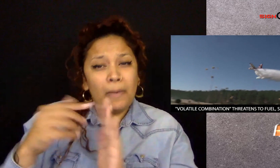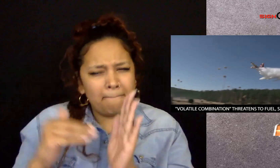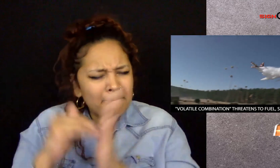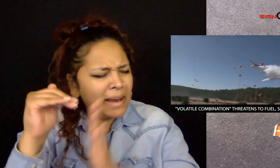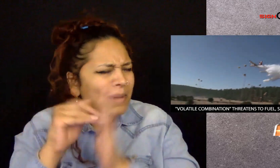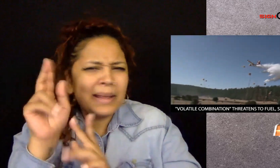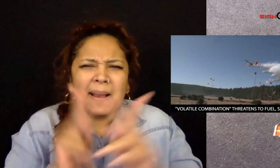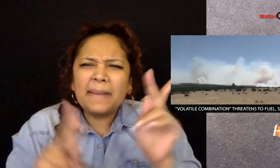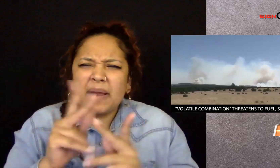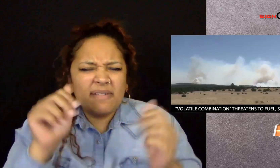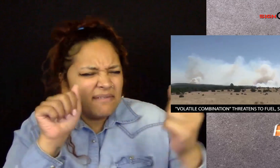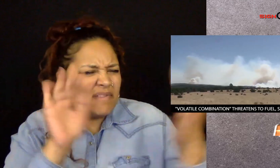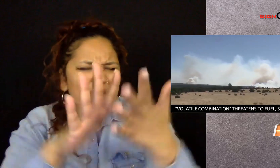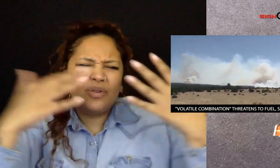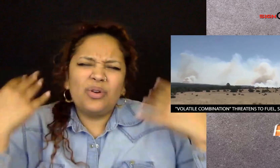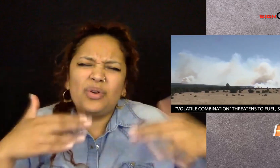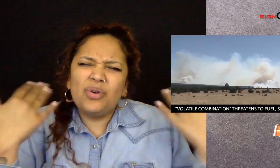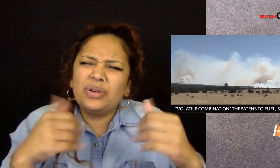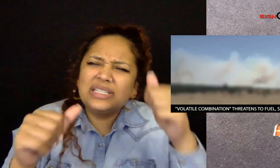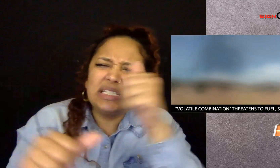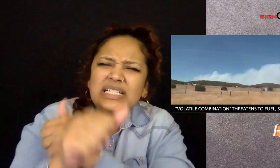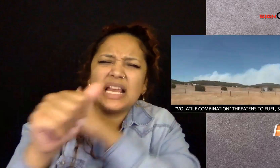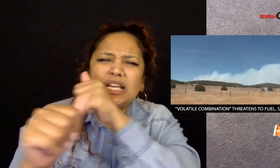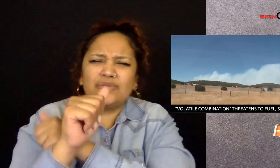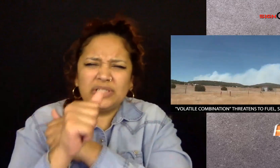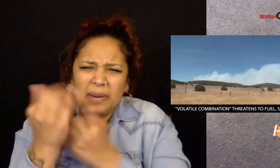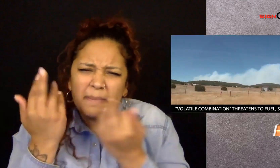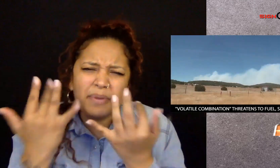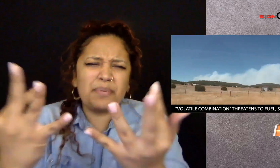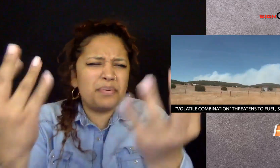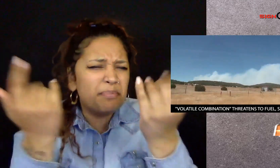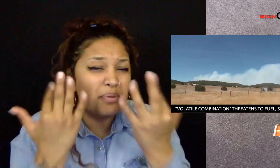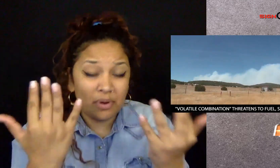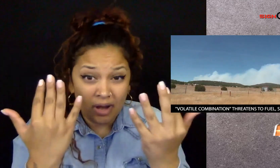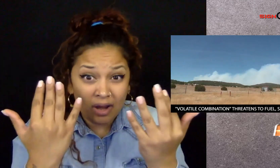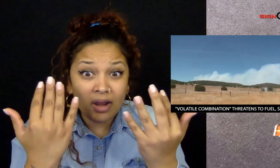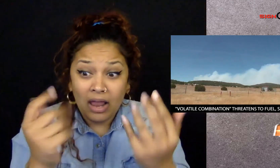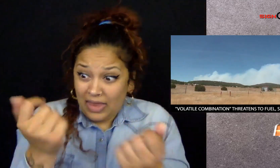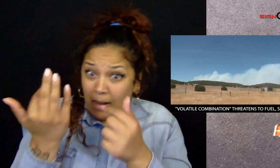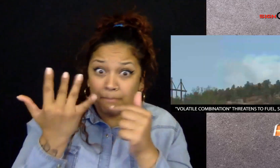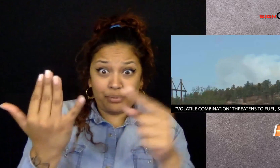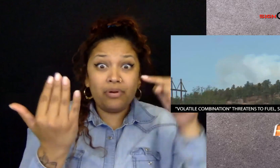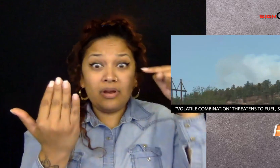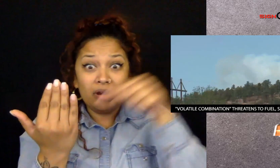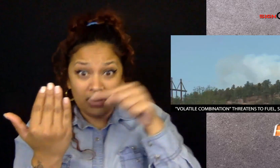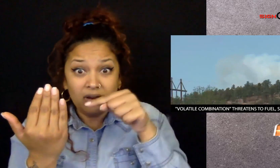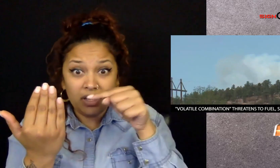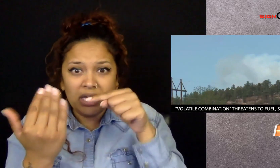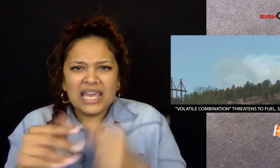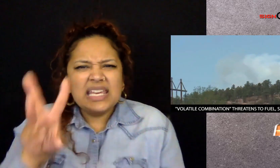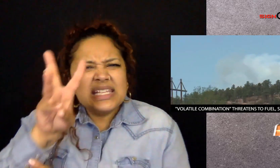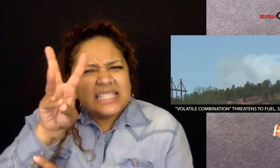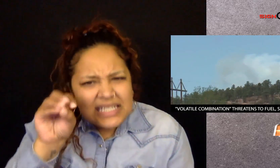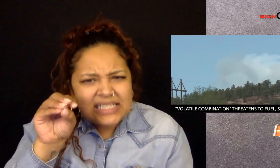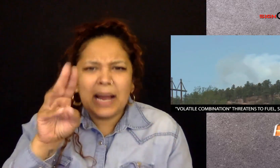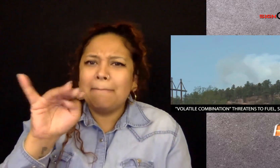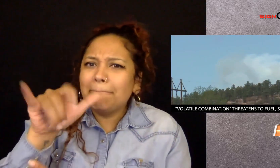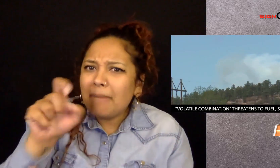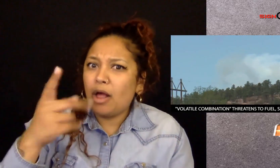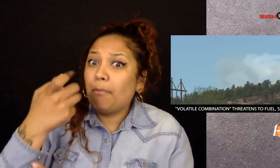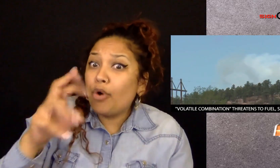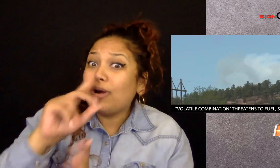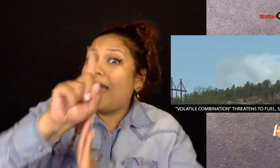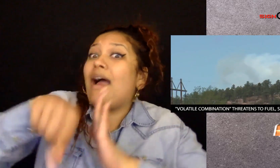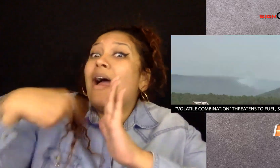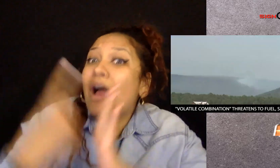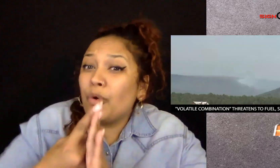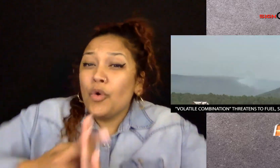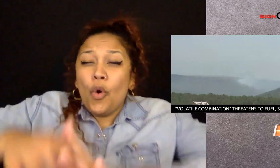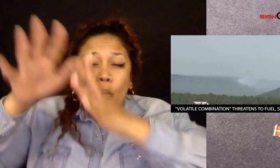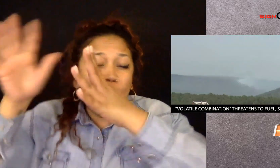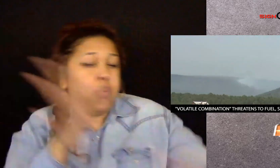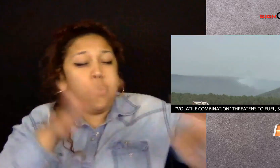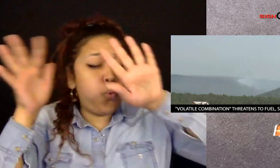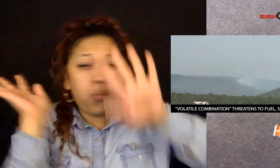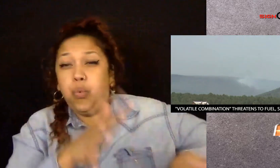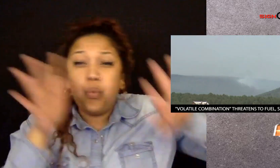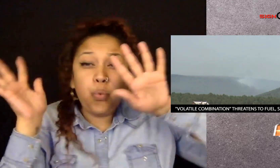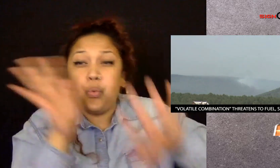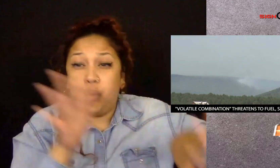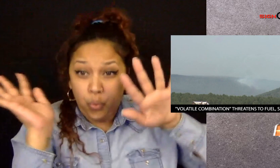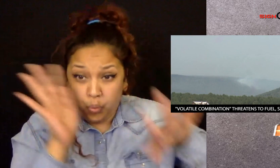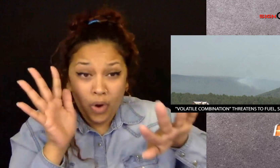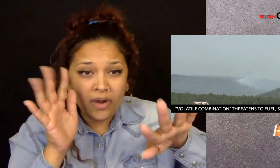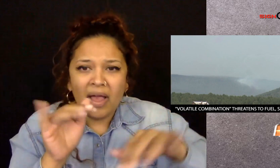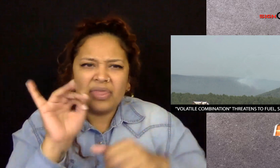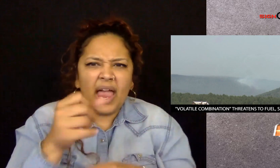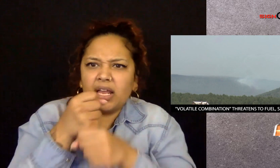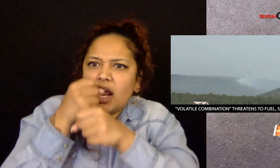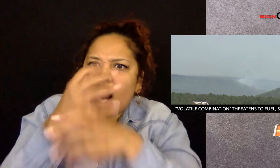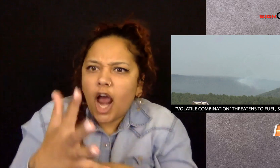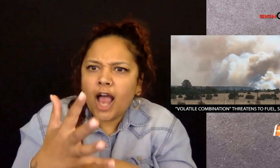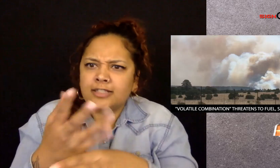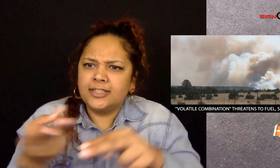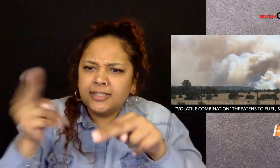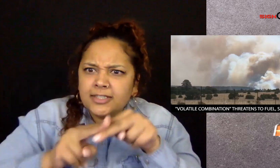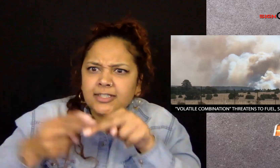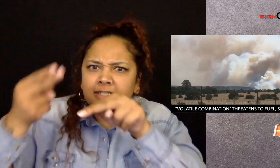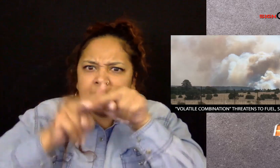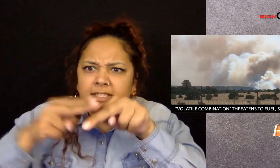at this hour millions of people are facing extreme critical danger 60 mph winds are threatening